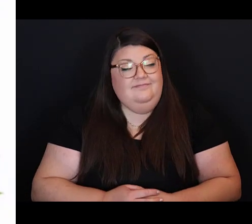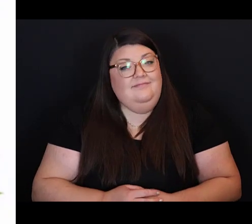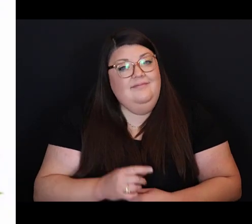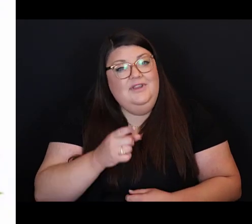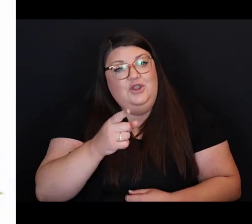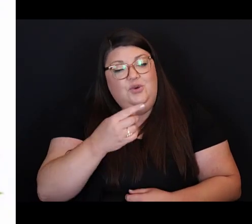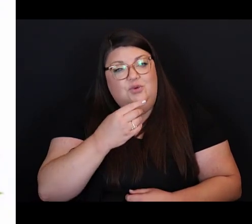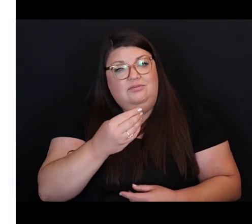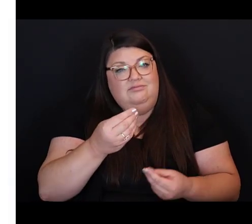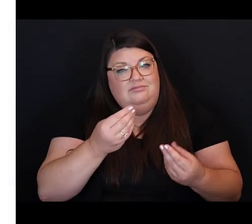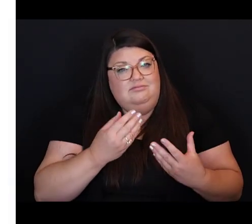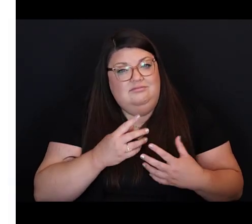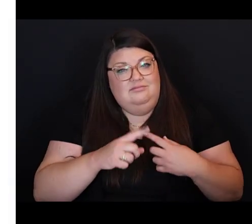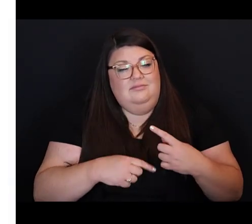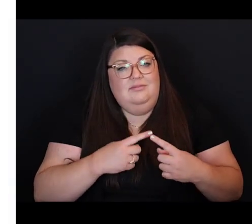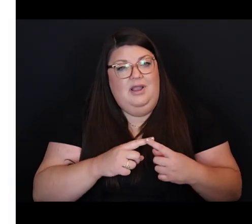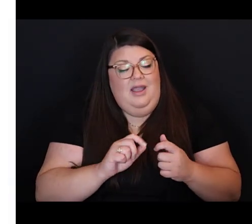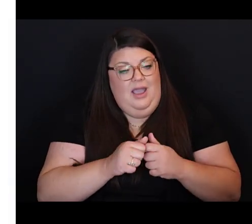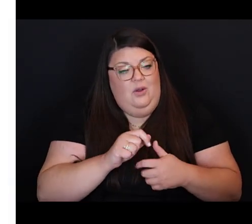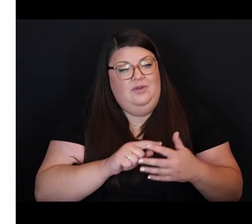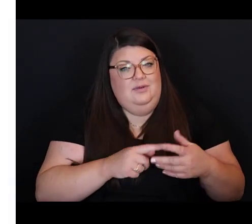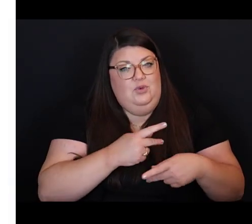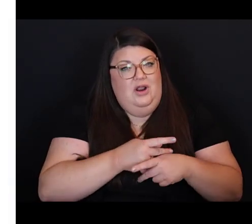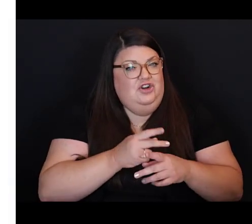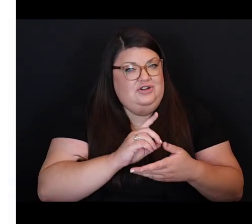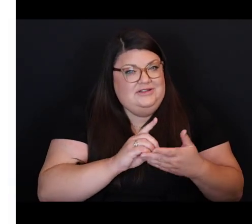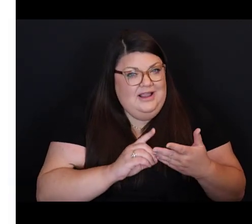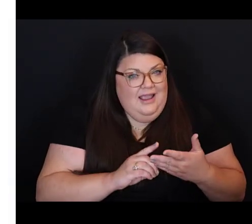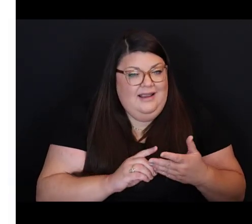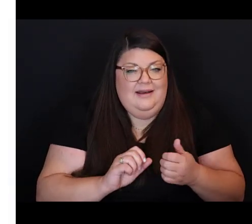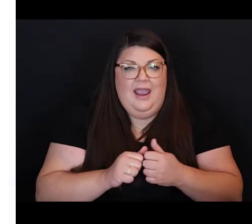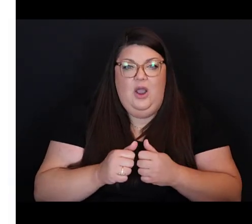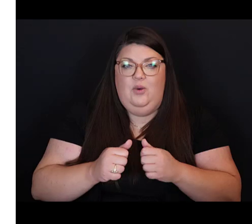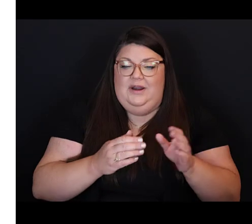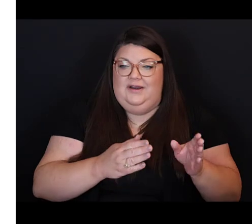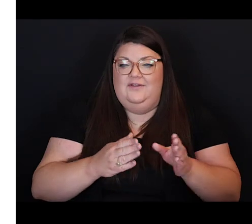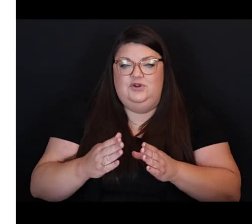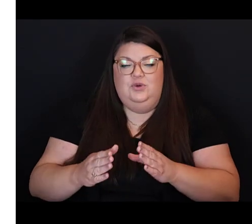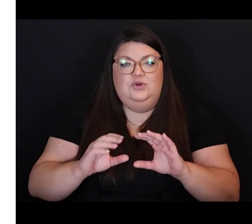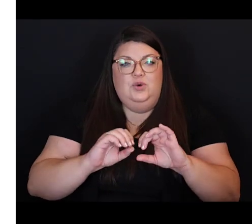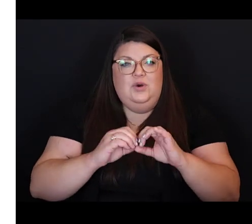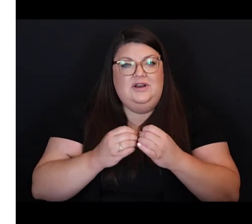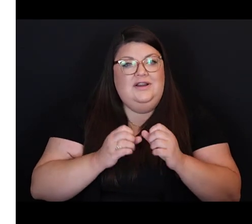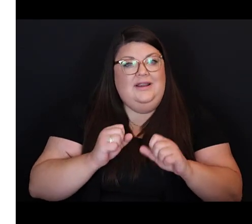us a little bit about how these products are designed and how individuals or organizations